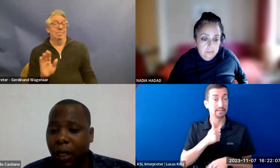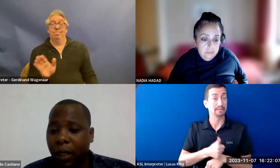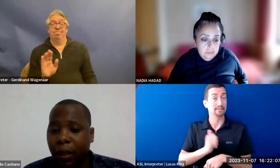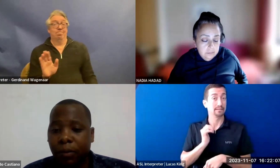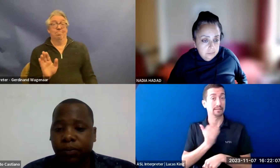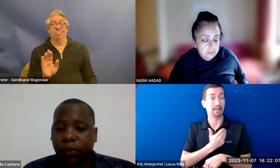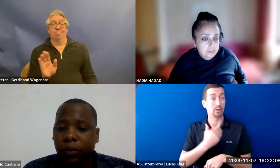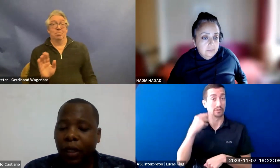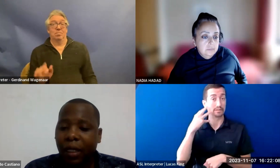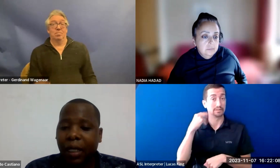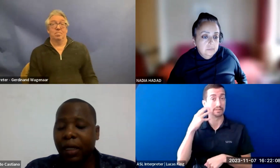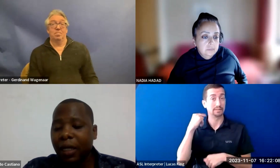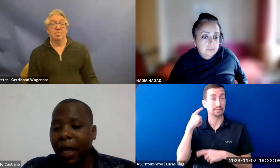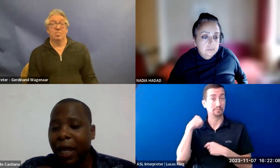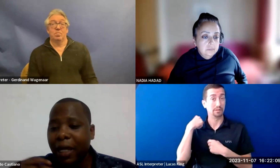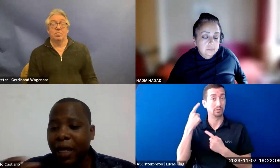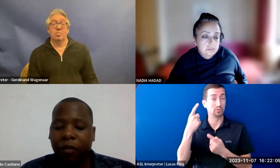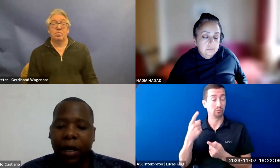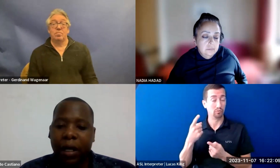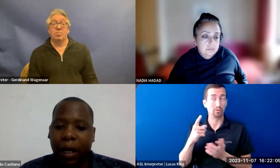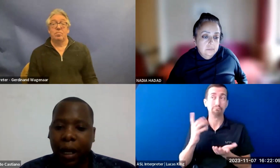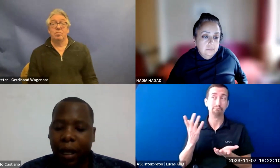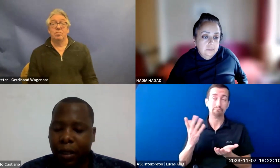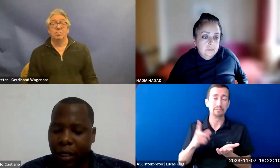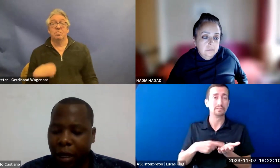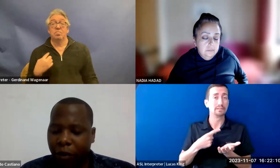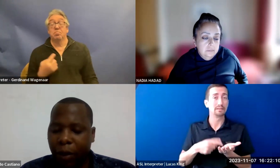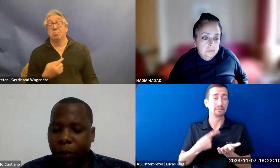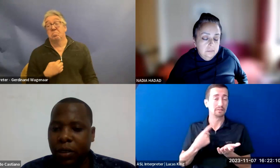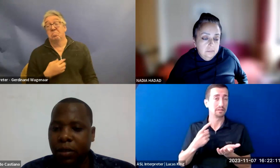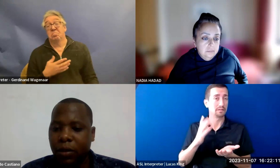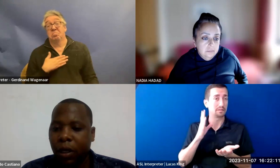sometimes it never happens.